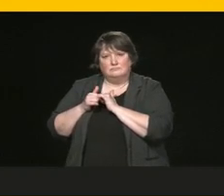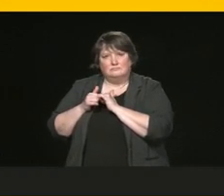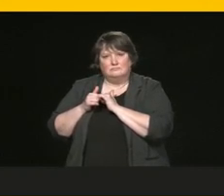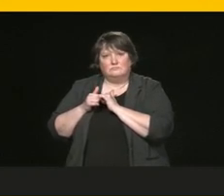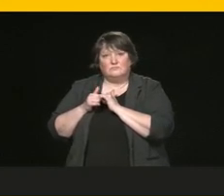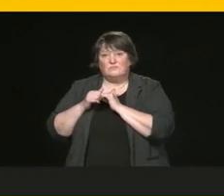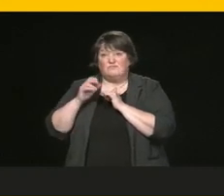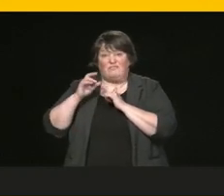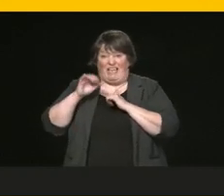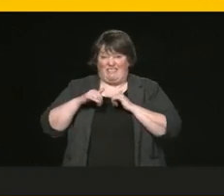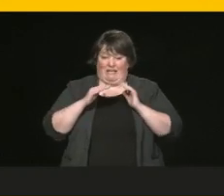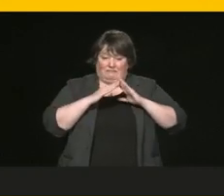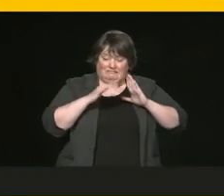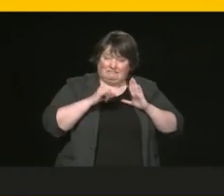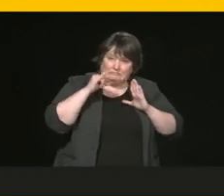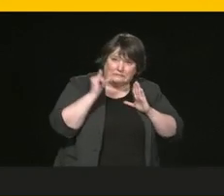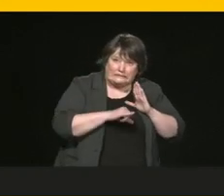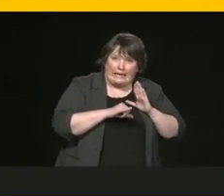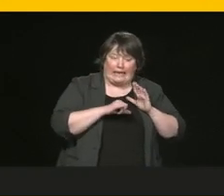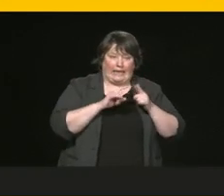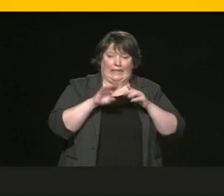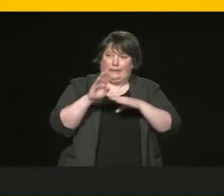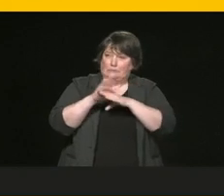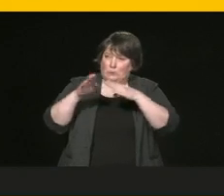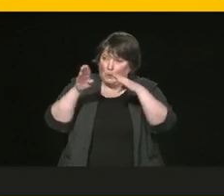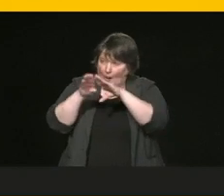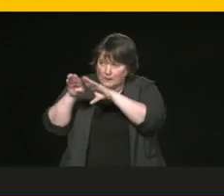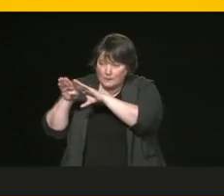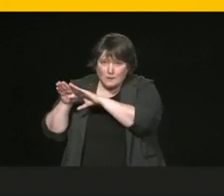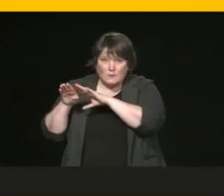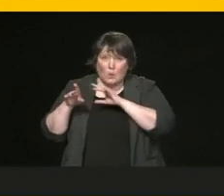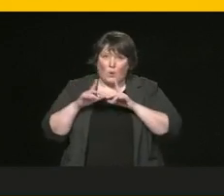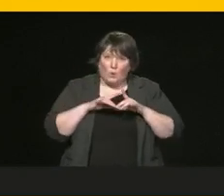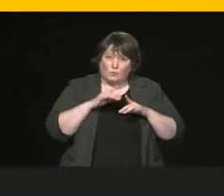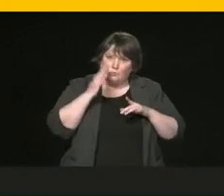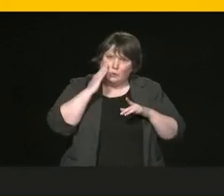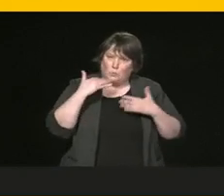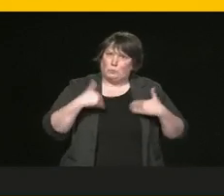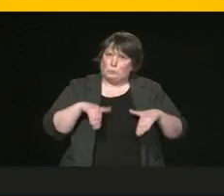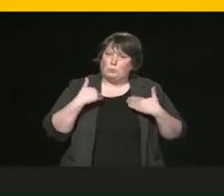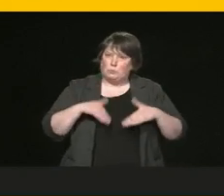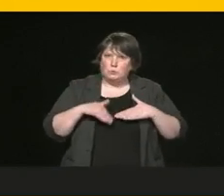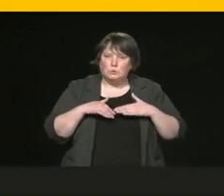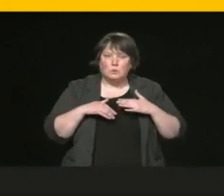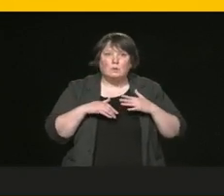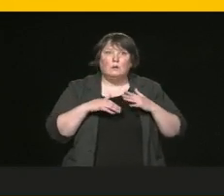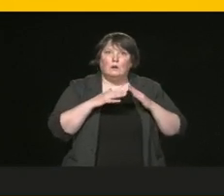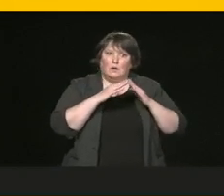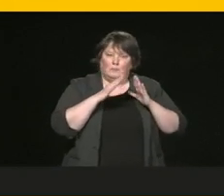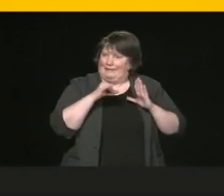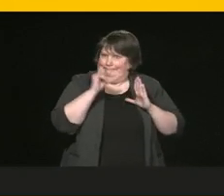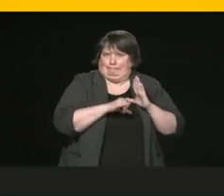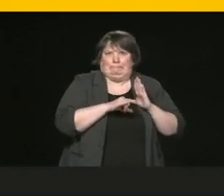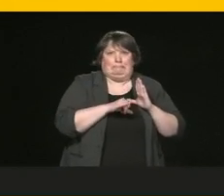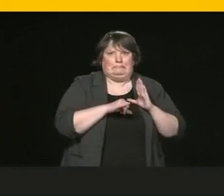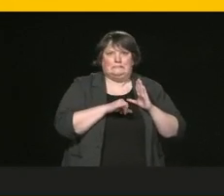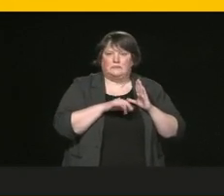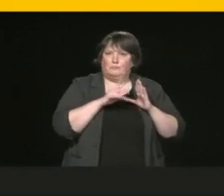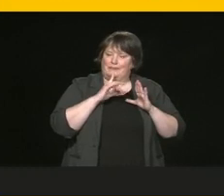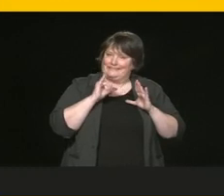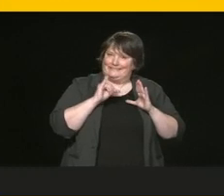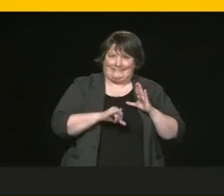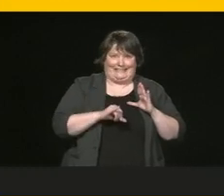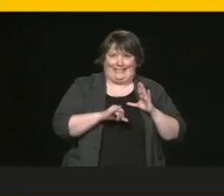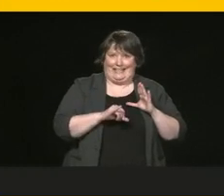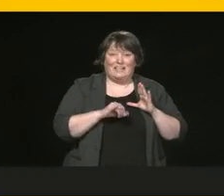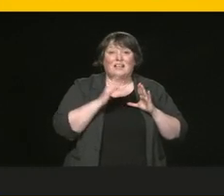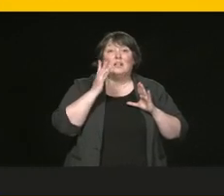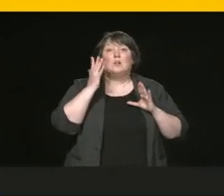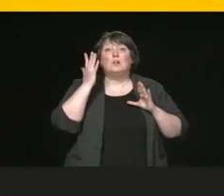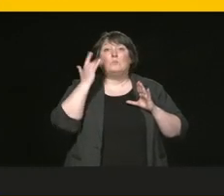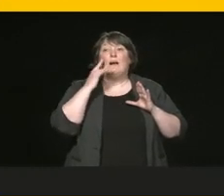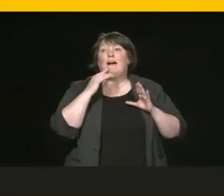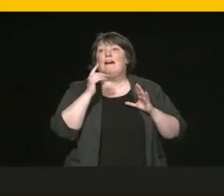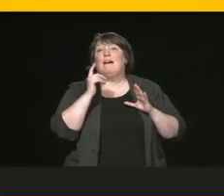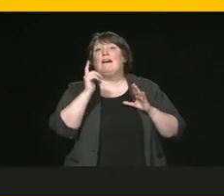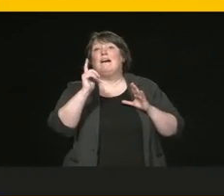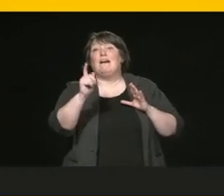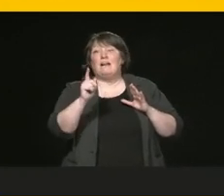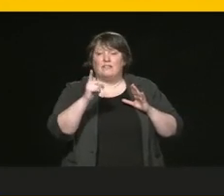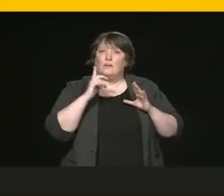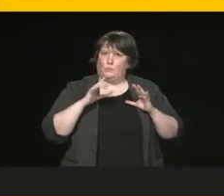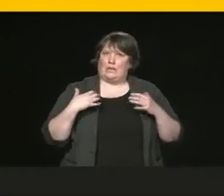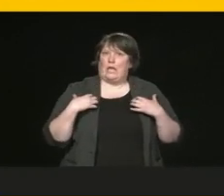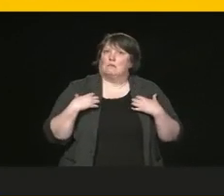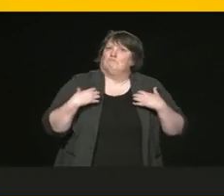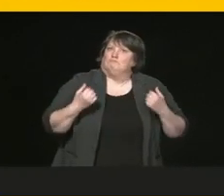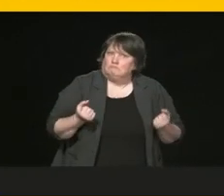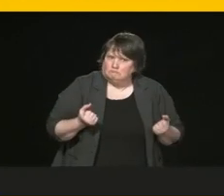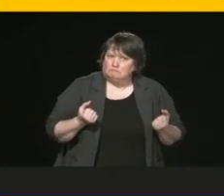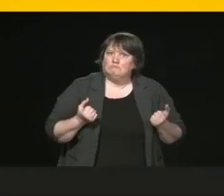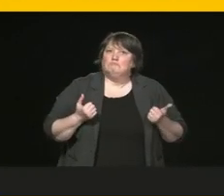AS I SAID, WE WILL NEED TO